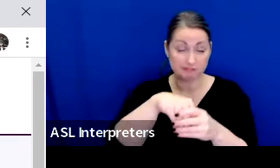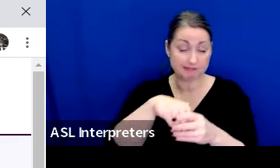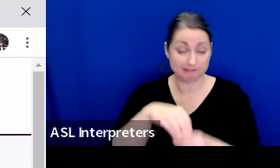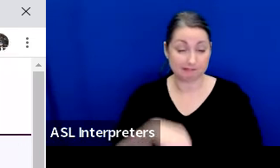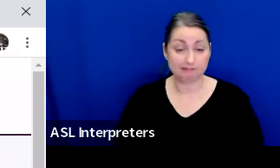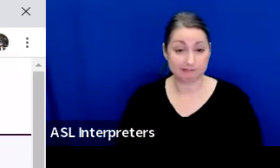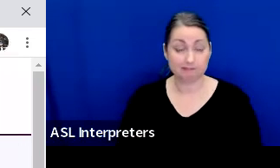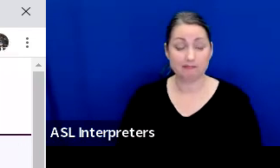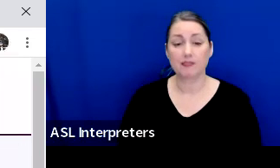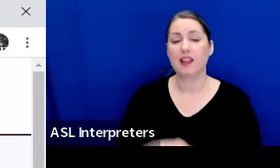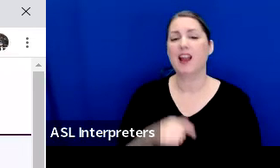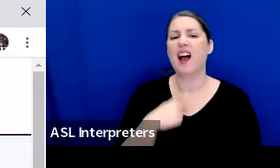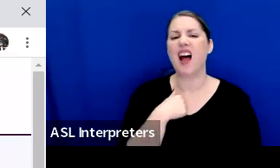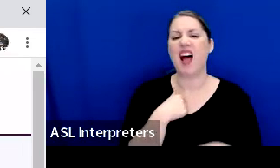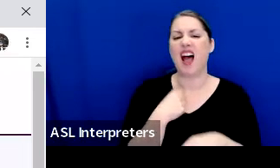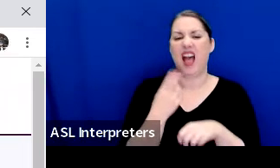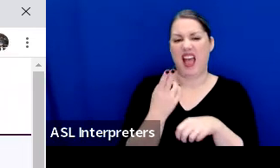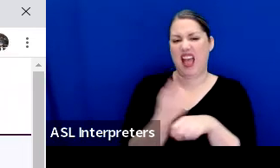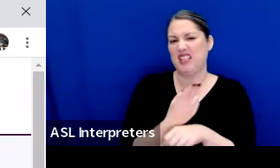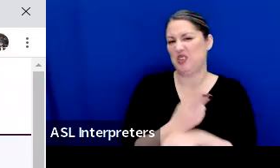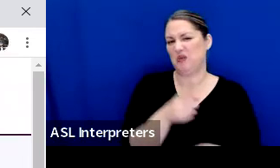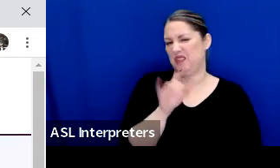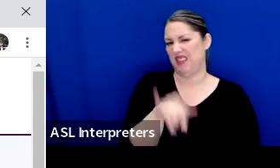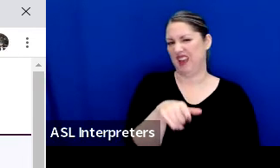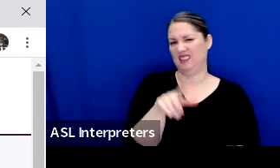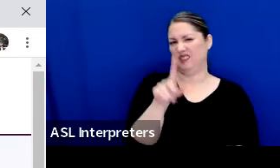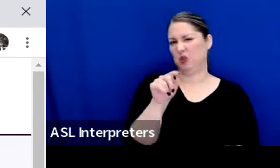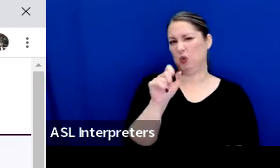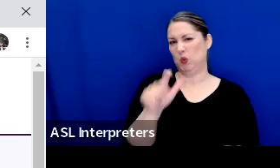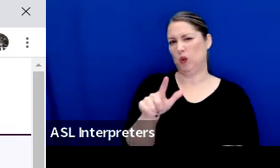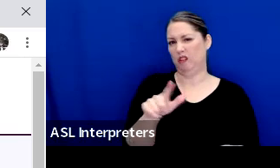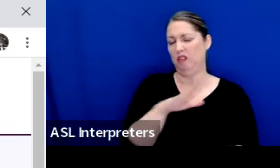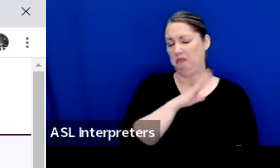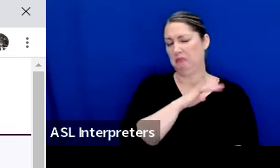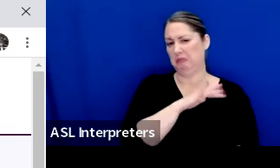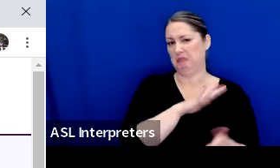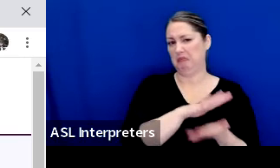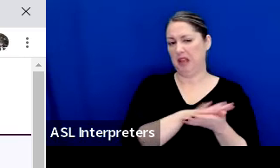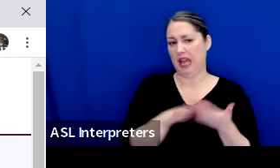Usually I use this to use this graphing tool because it works pretty well and it's pretty easy to work with.